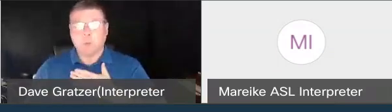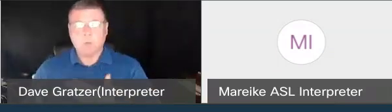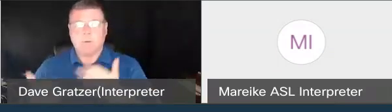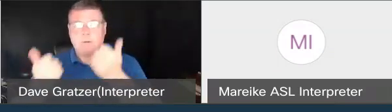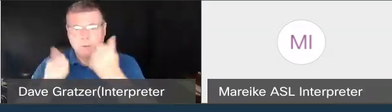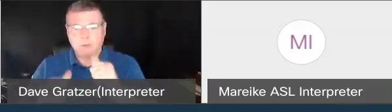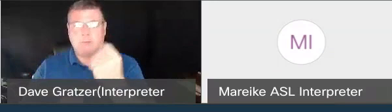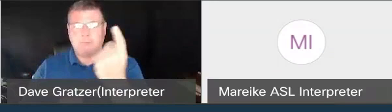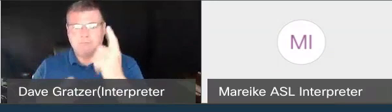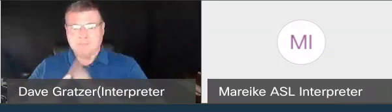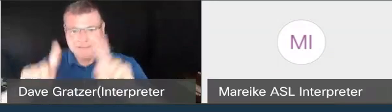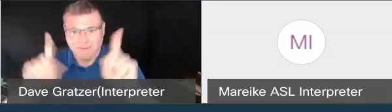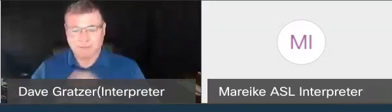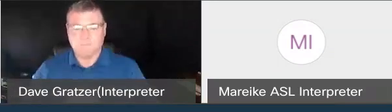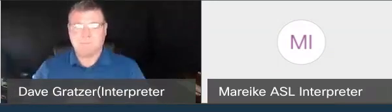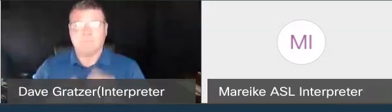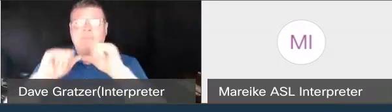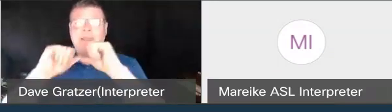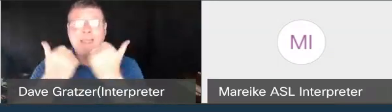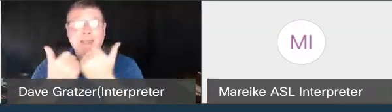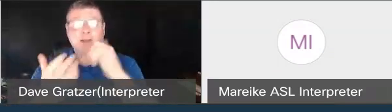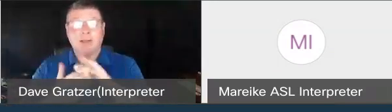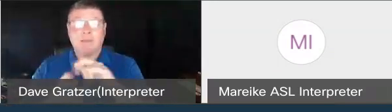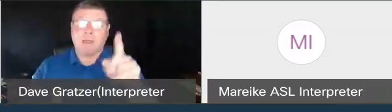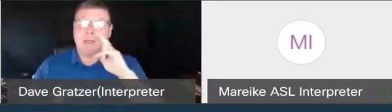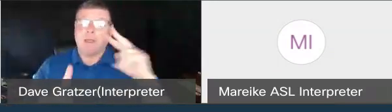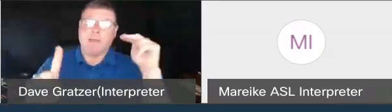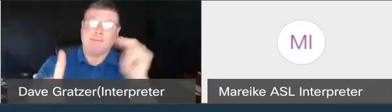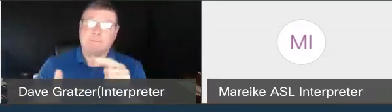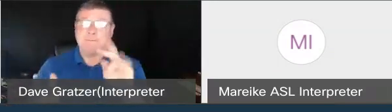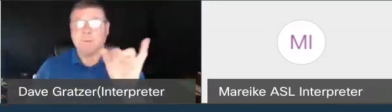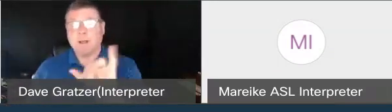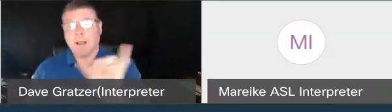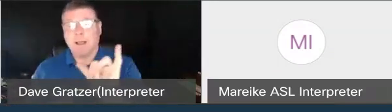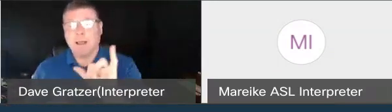Um, agencies that are often viewed as the prosecution